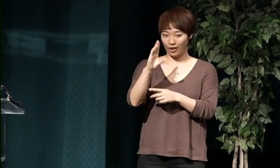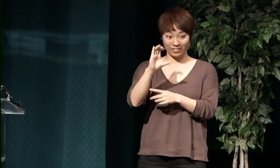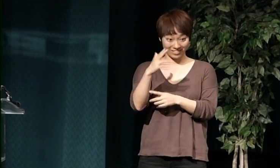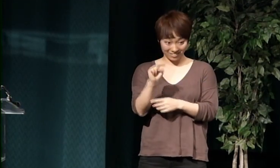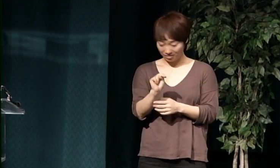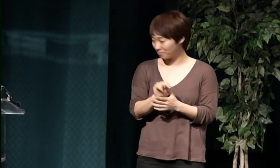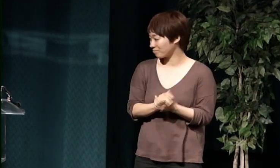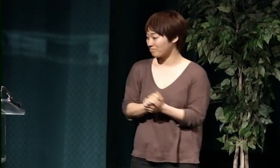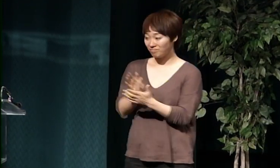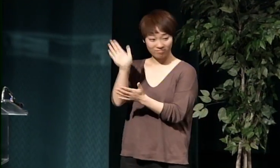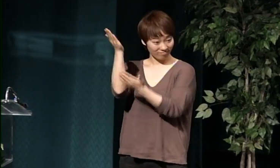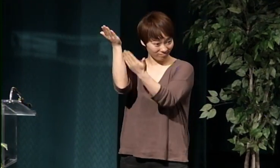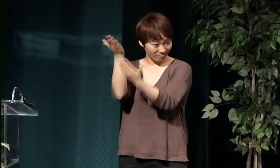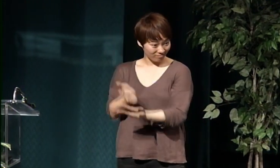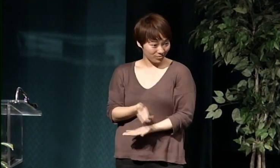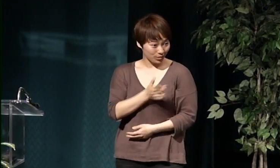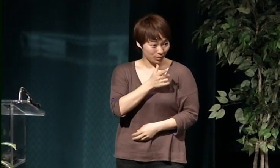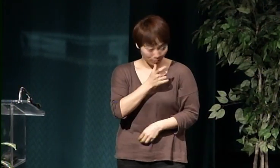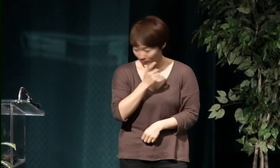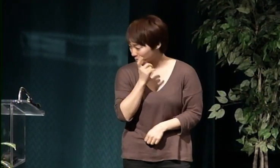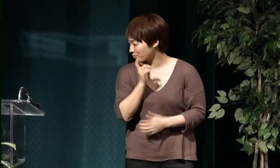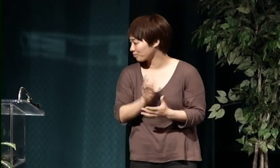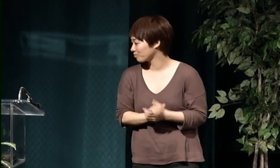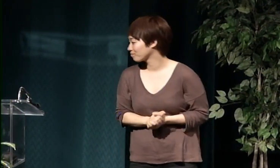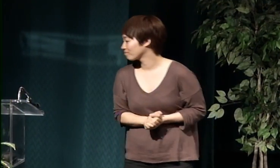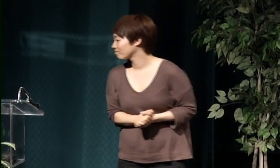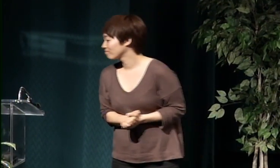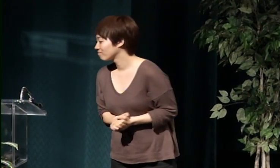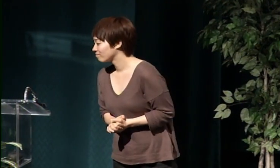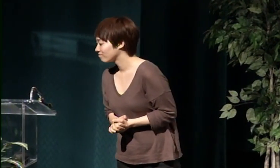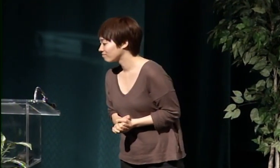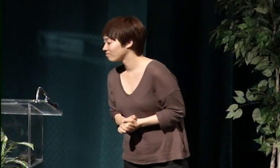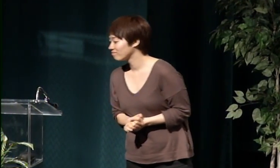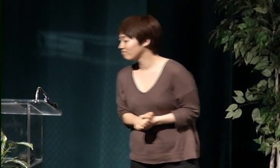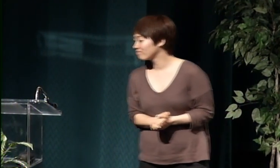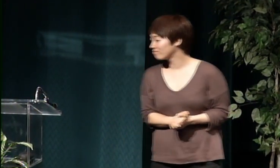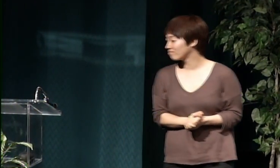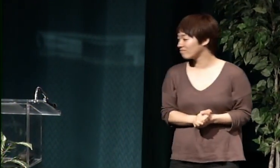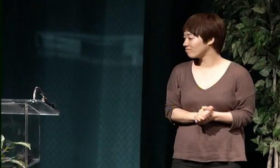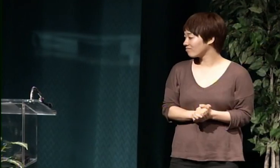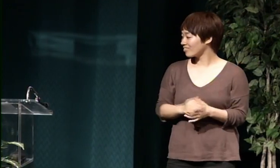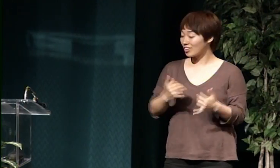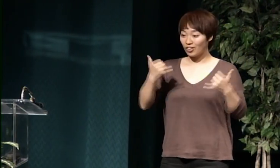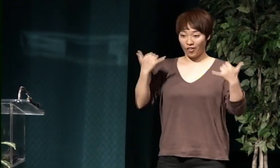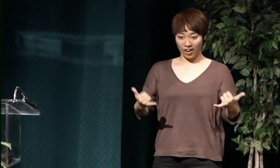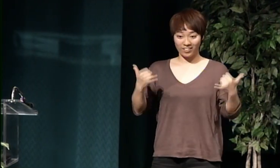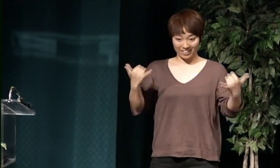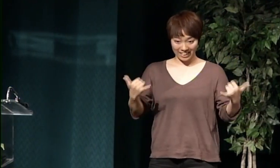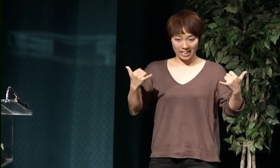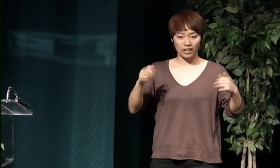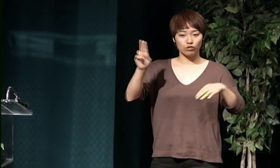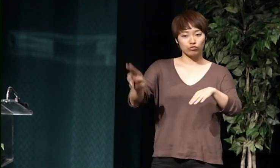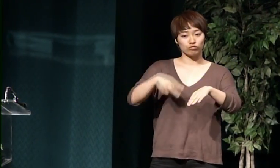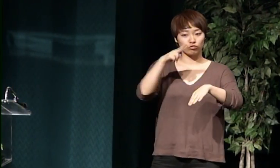Next we would like to invite Bruno Druchen who is currently the National Director